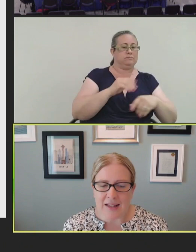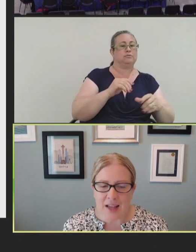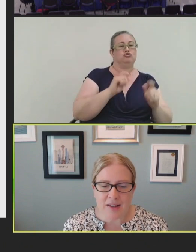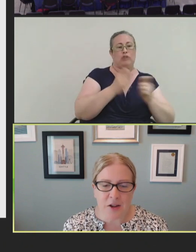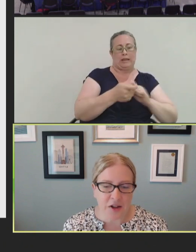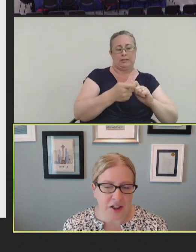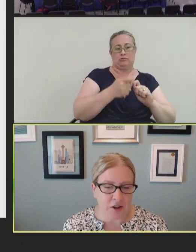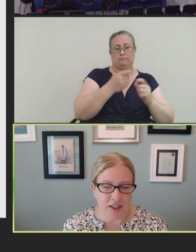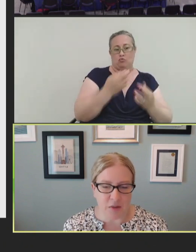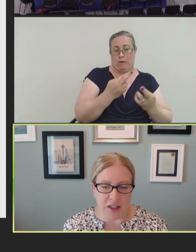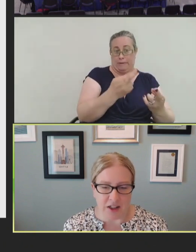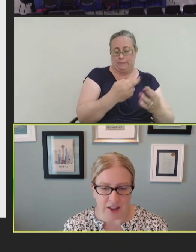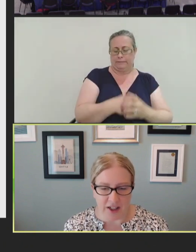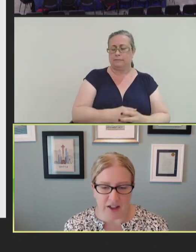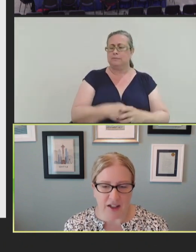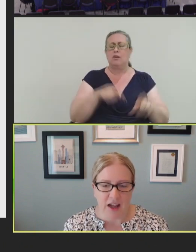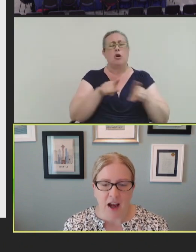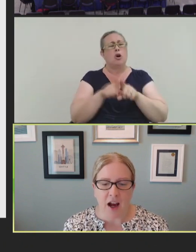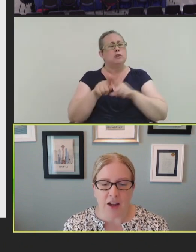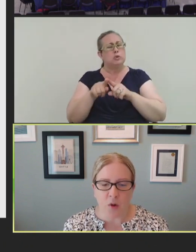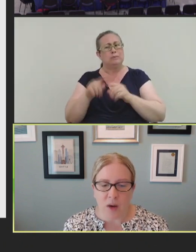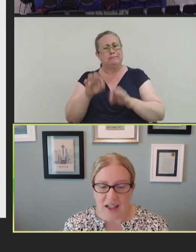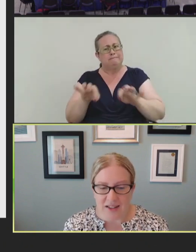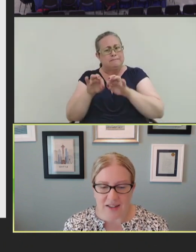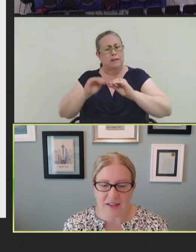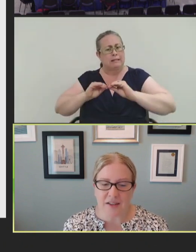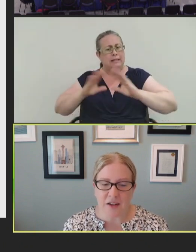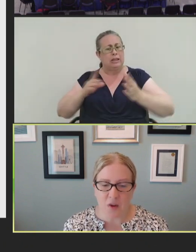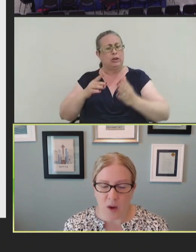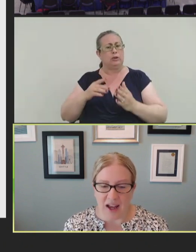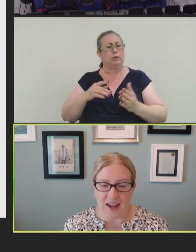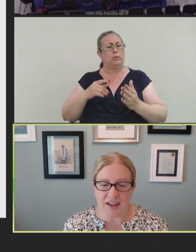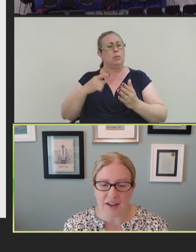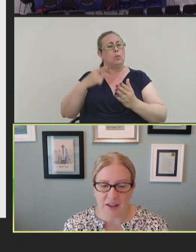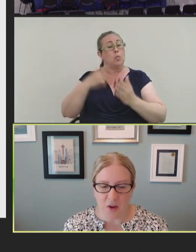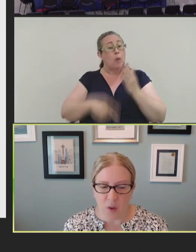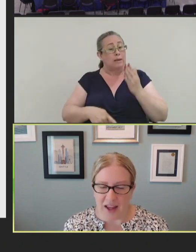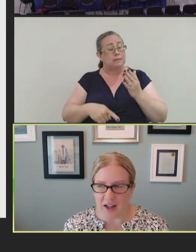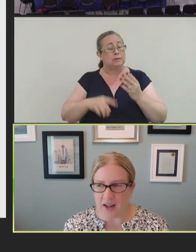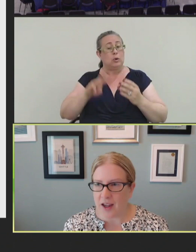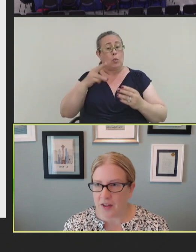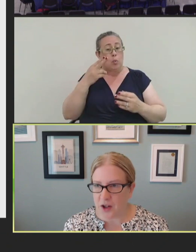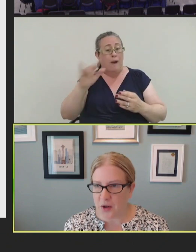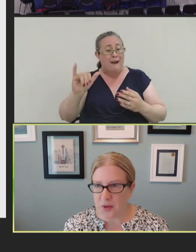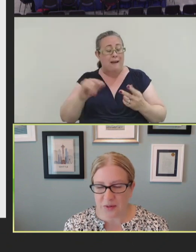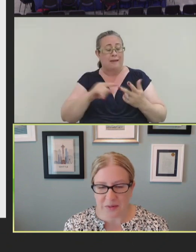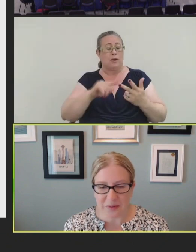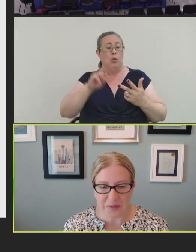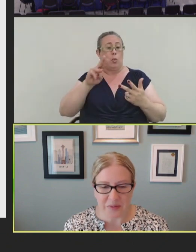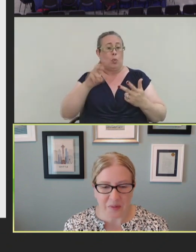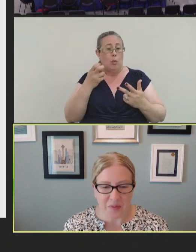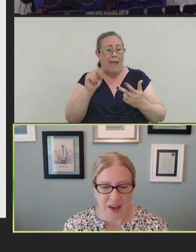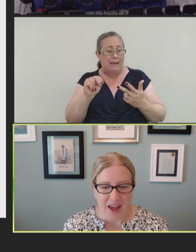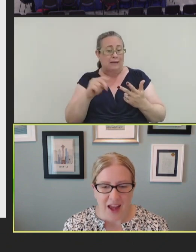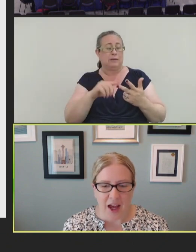It's also critical to be clear on the what, the why, the when, and the who.